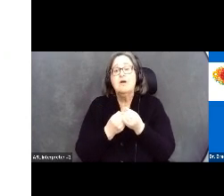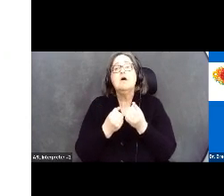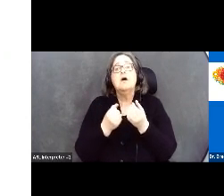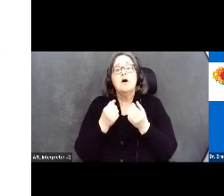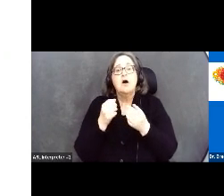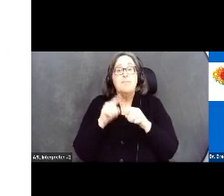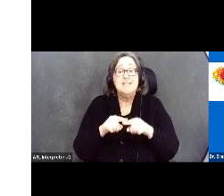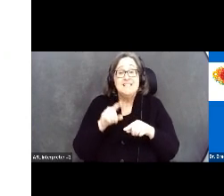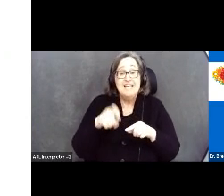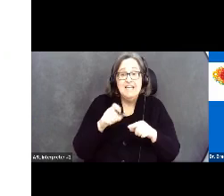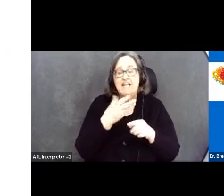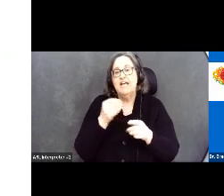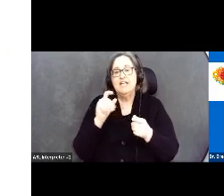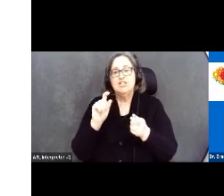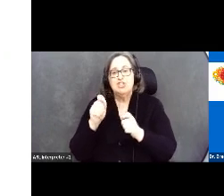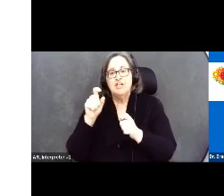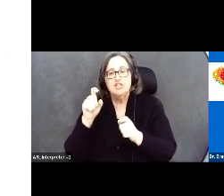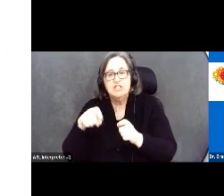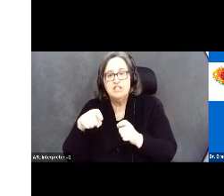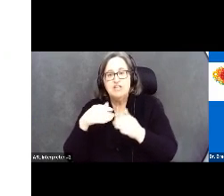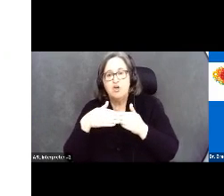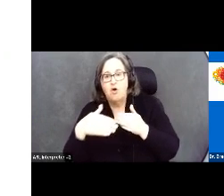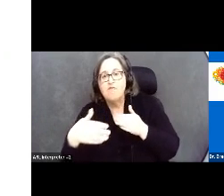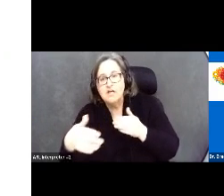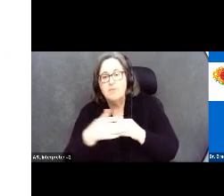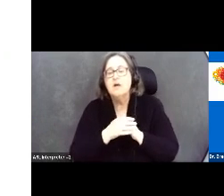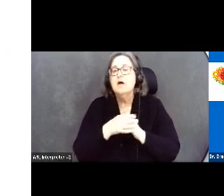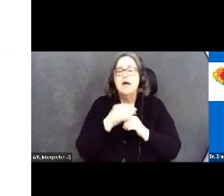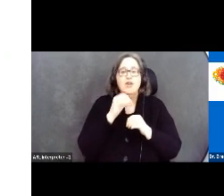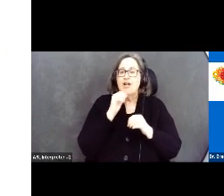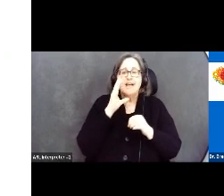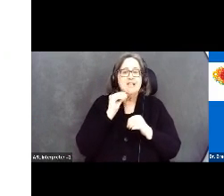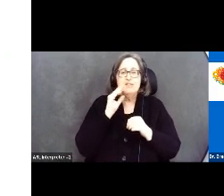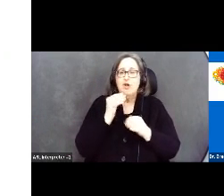will not experience academic failure and will remain in school and graduate.